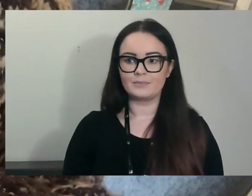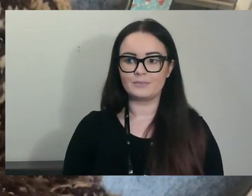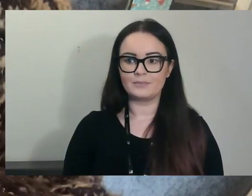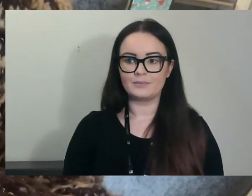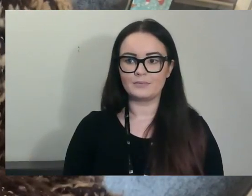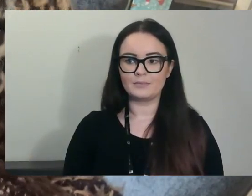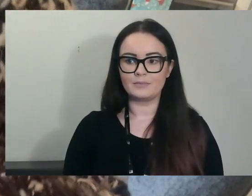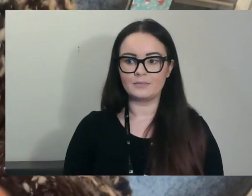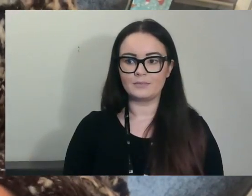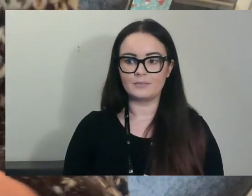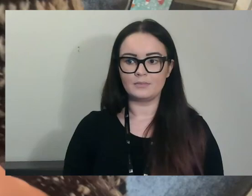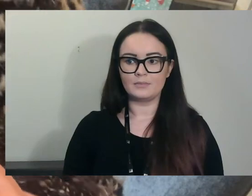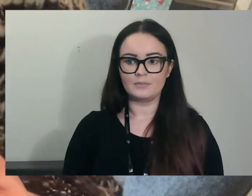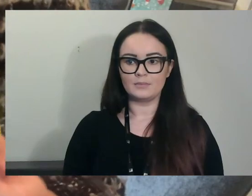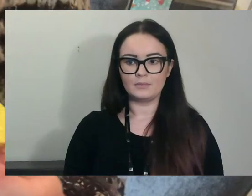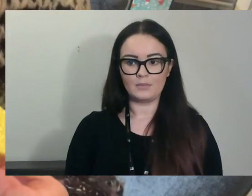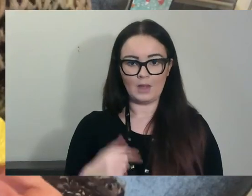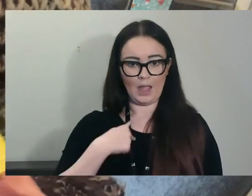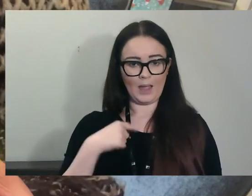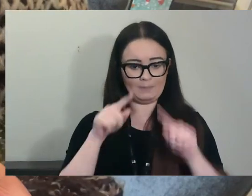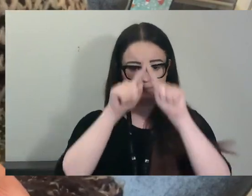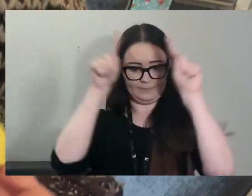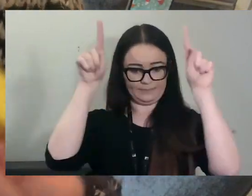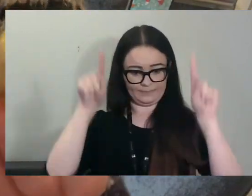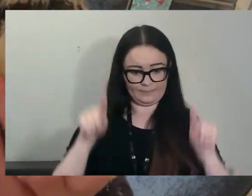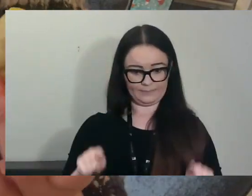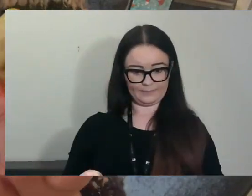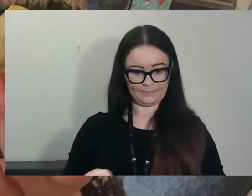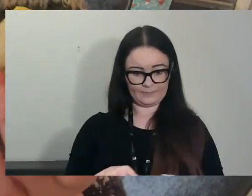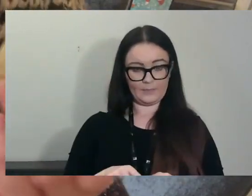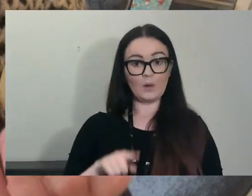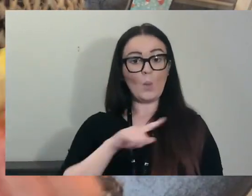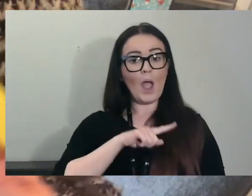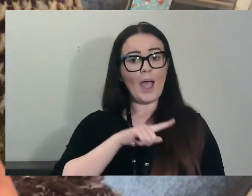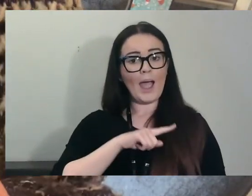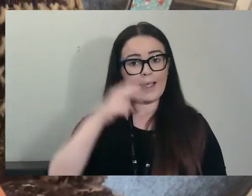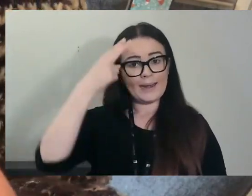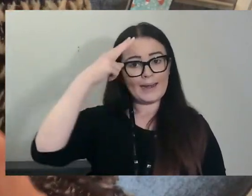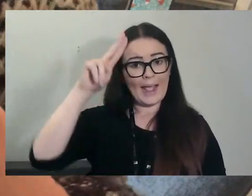head and I'm going to work this way up. This way up is called portrait and it's because